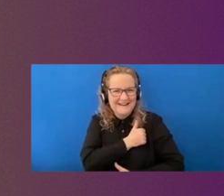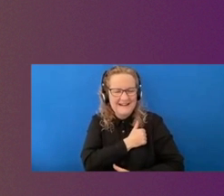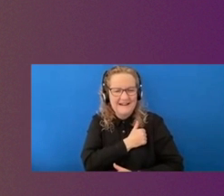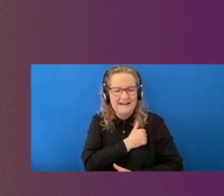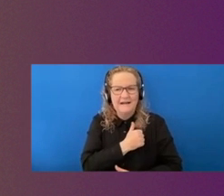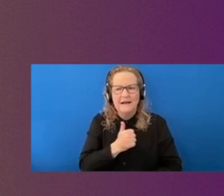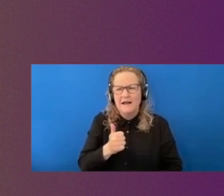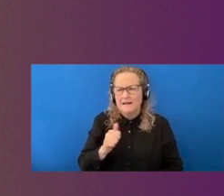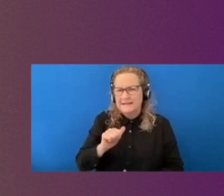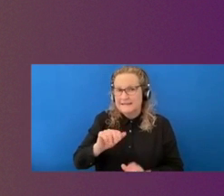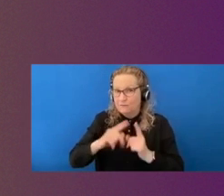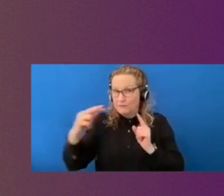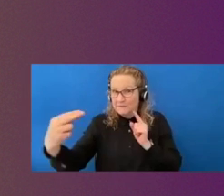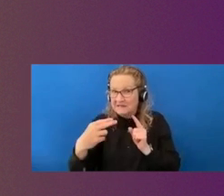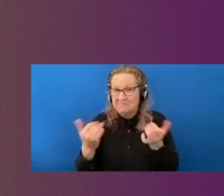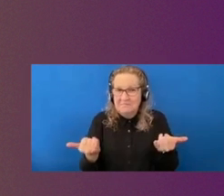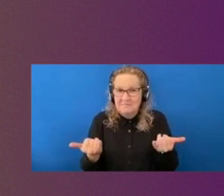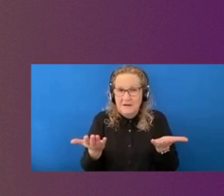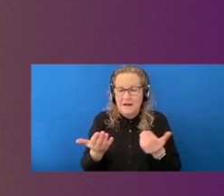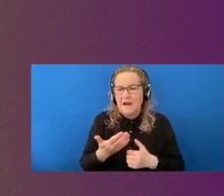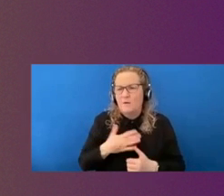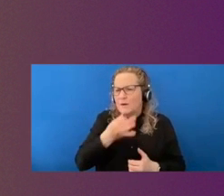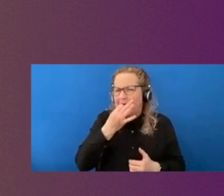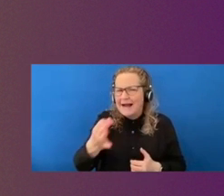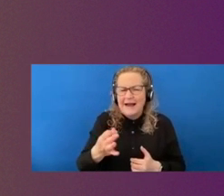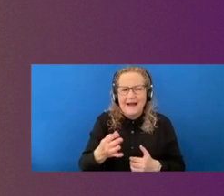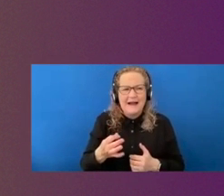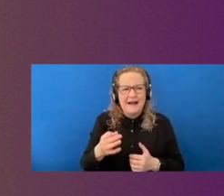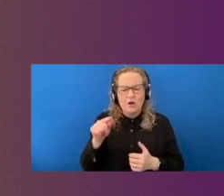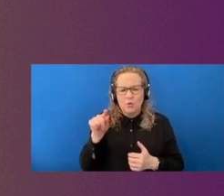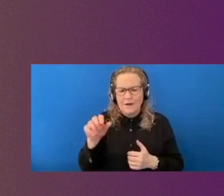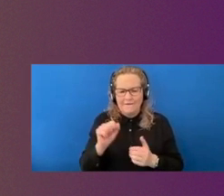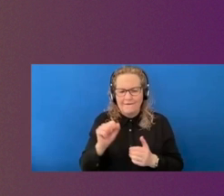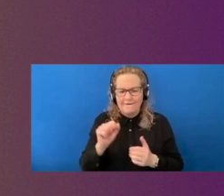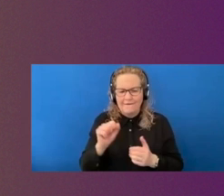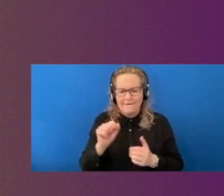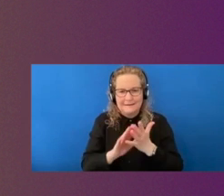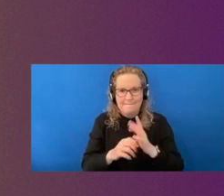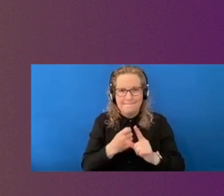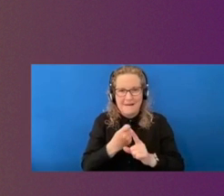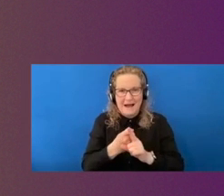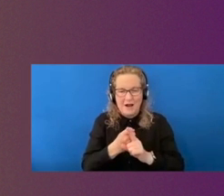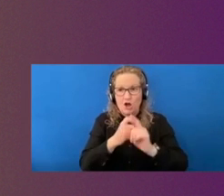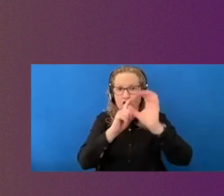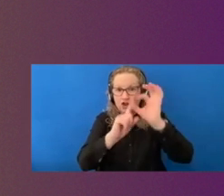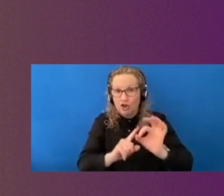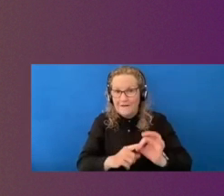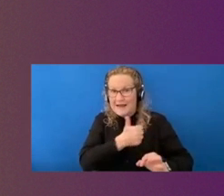there was a um kind of landmark Covid-19 disability survey in Canada and that found